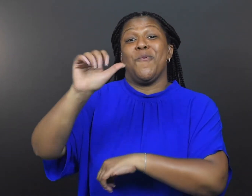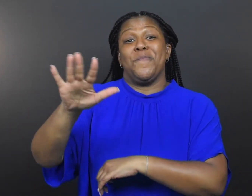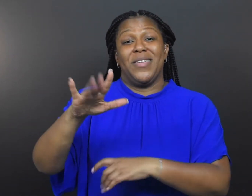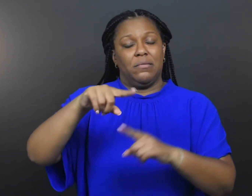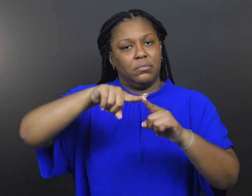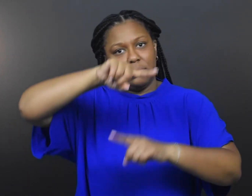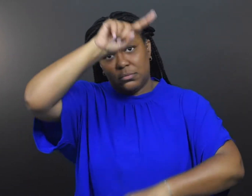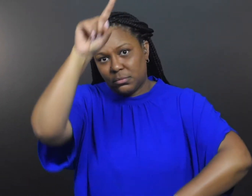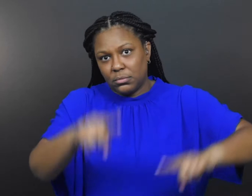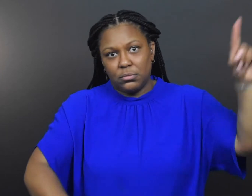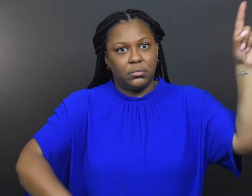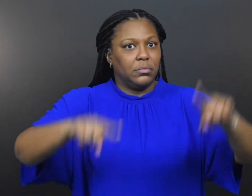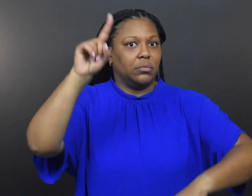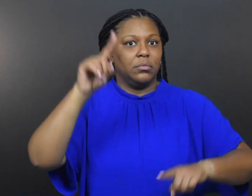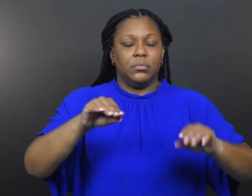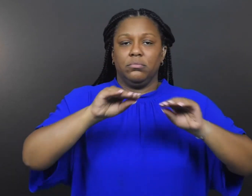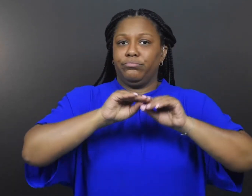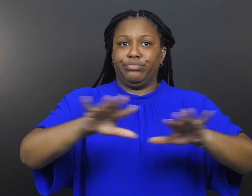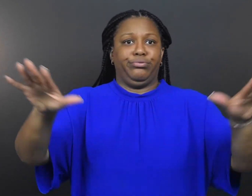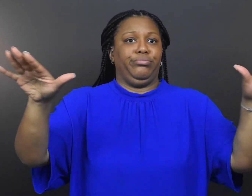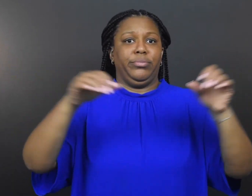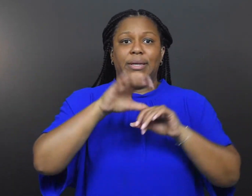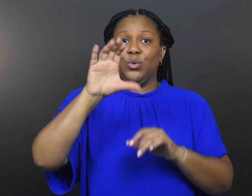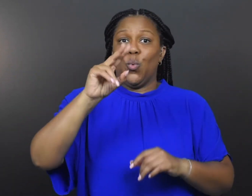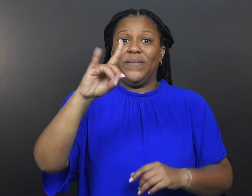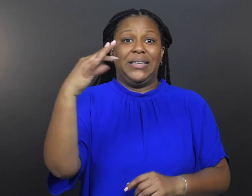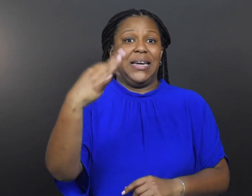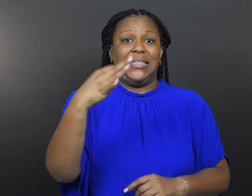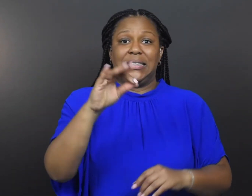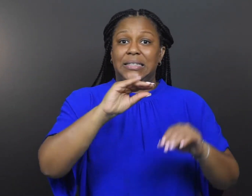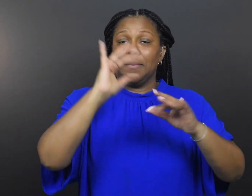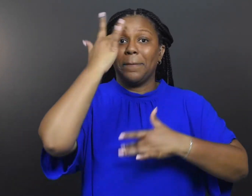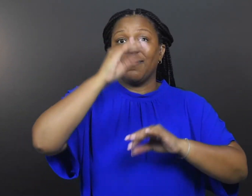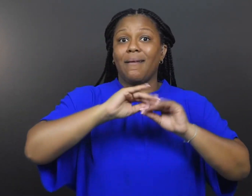Her deployments have varied widely as the COVID-19 pandemic has spread.